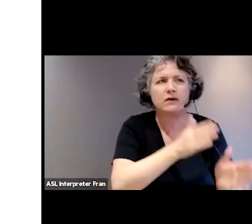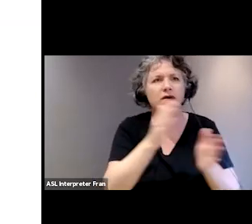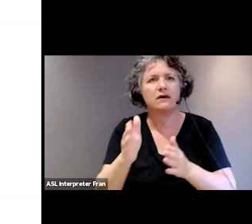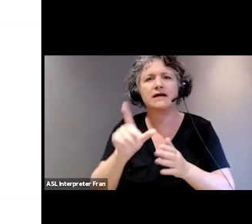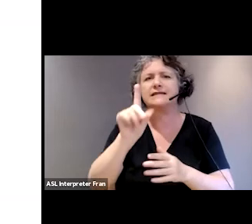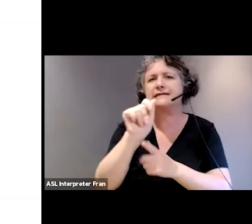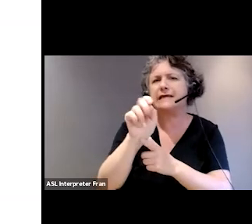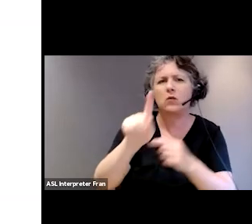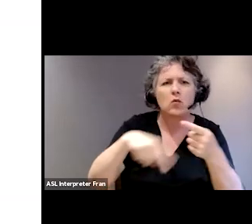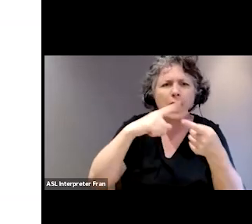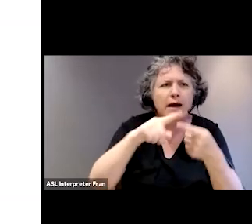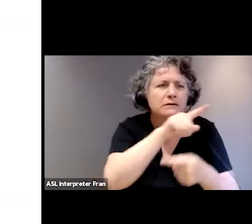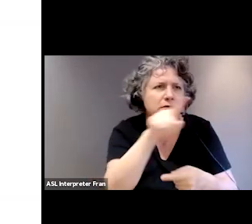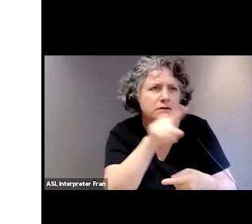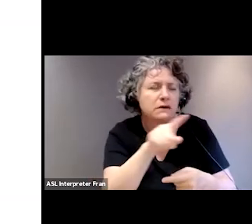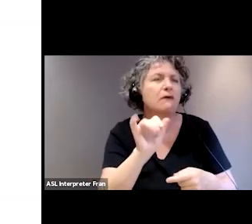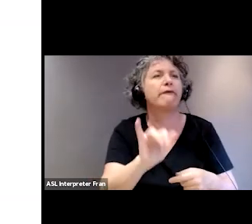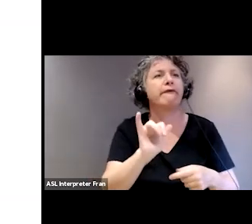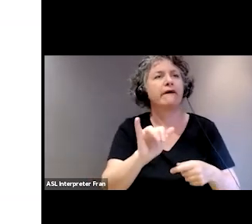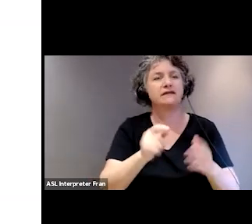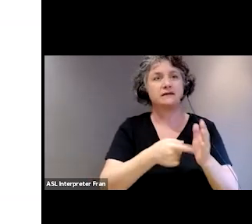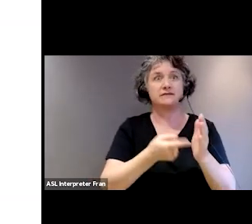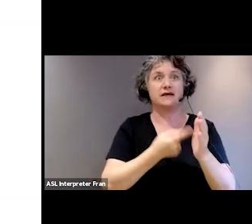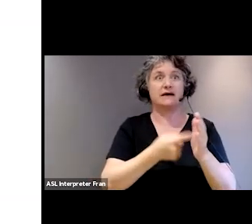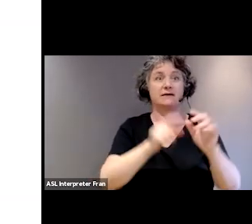help prevent the spread of misinformation, and make sure if we are sharing it